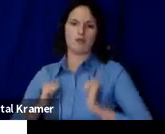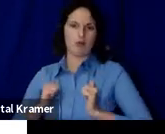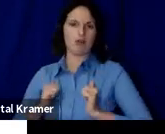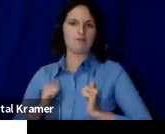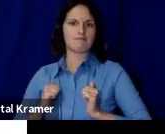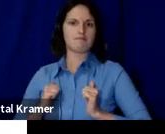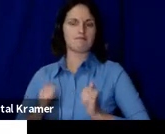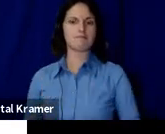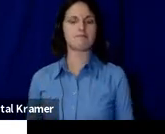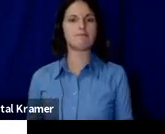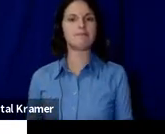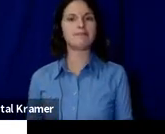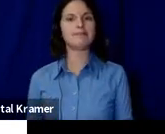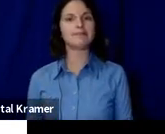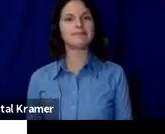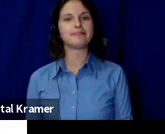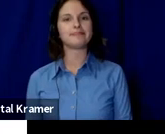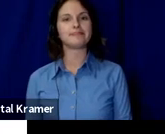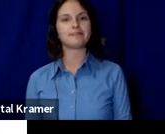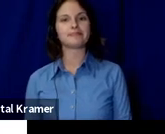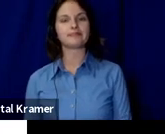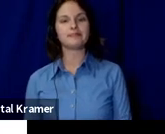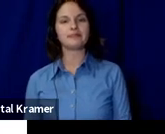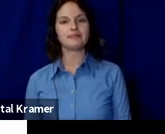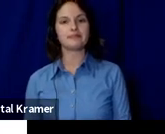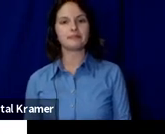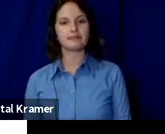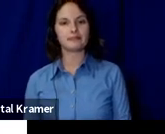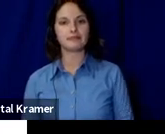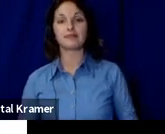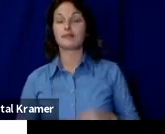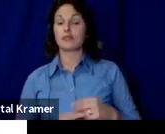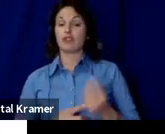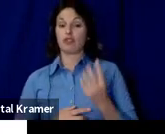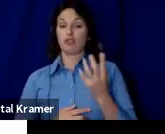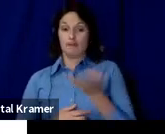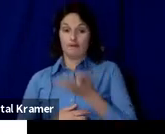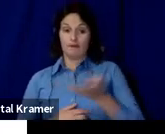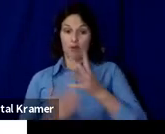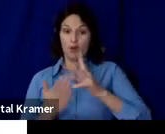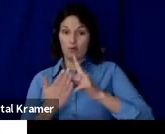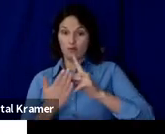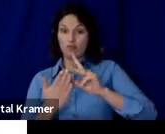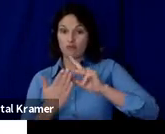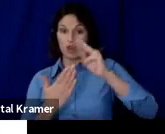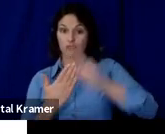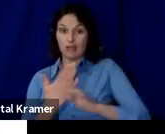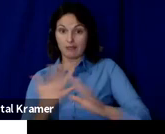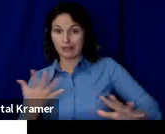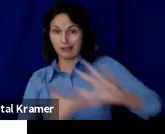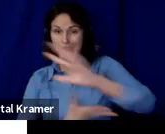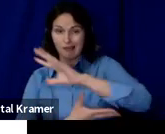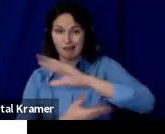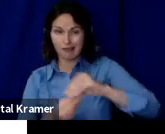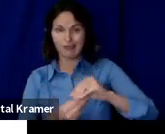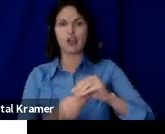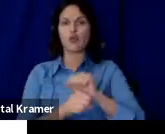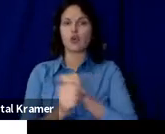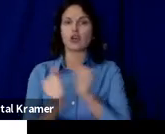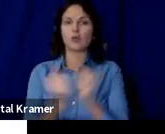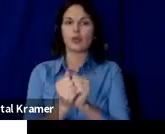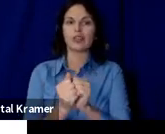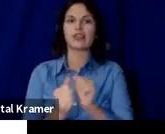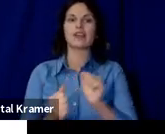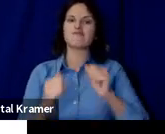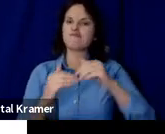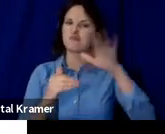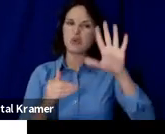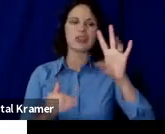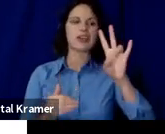Through these programs, we work with more than 70,000 members, over 4, 200 fiscally